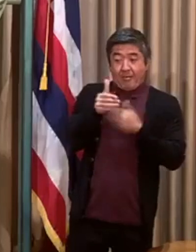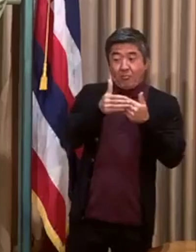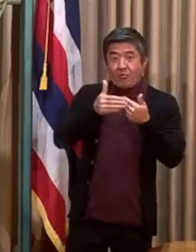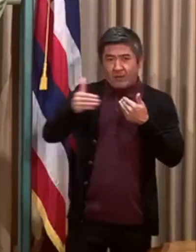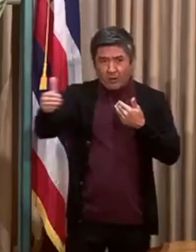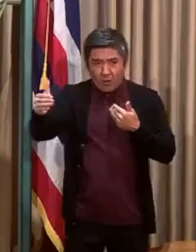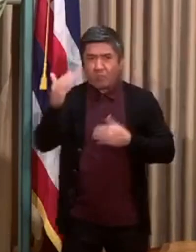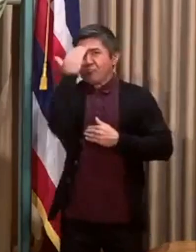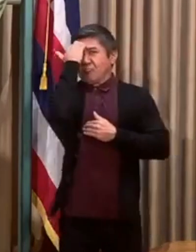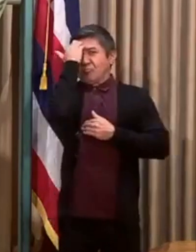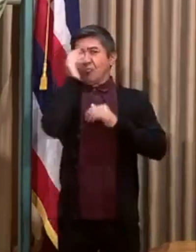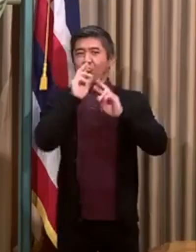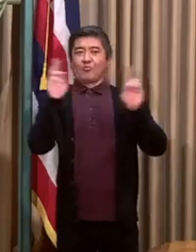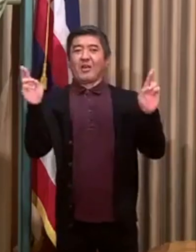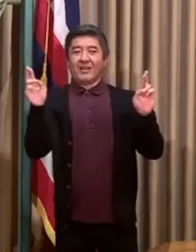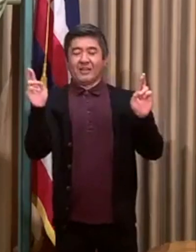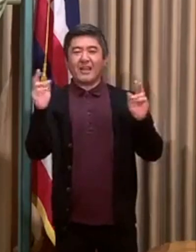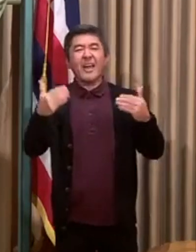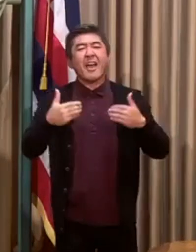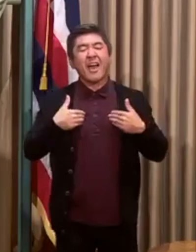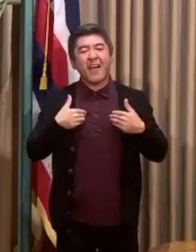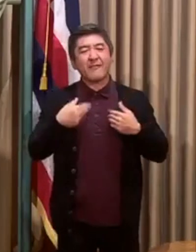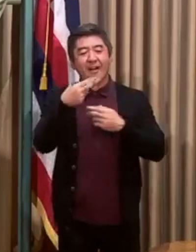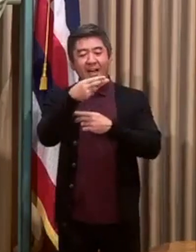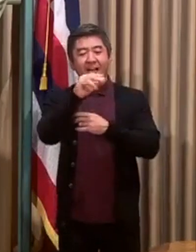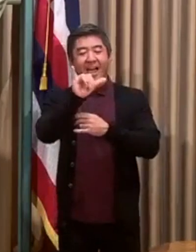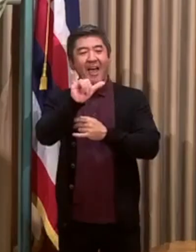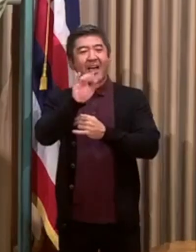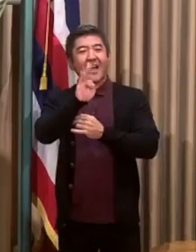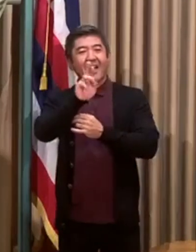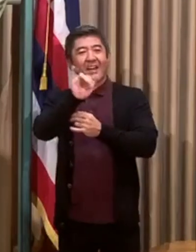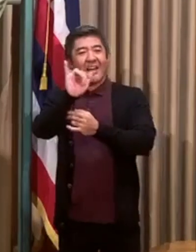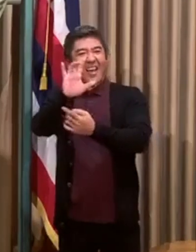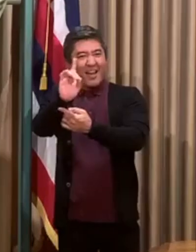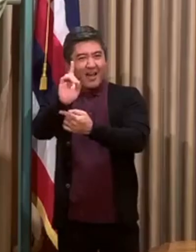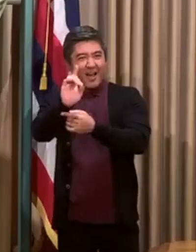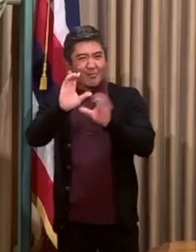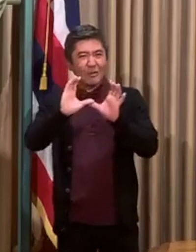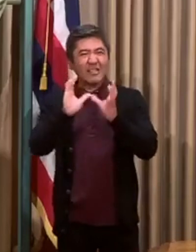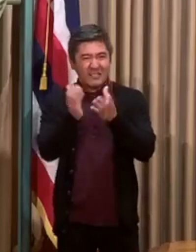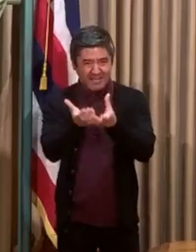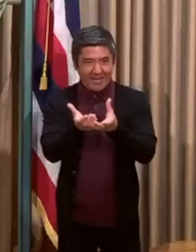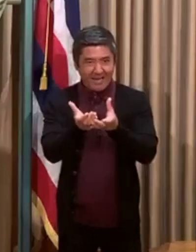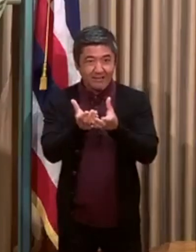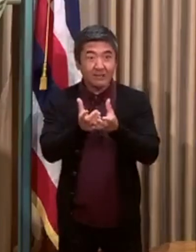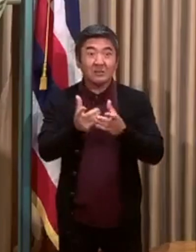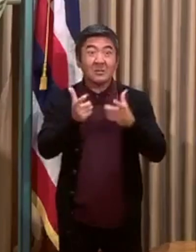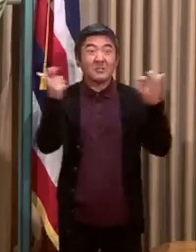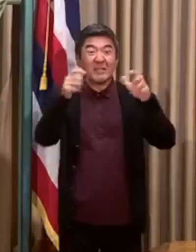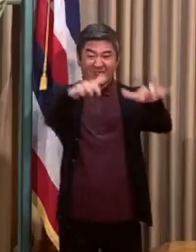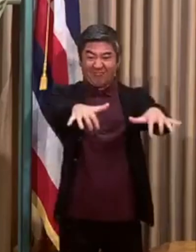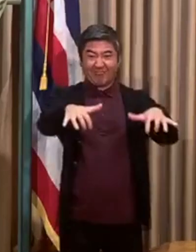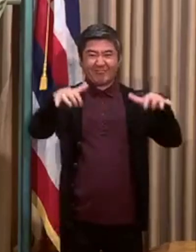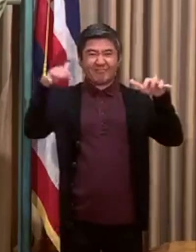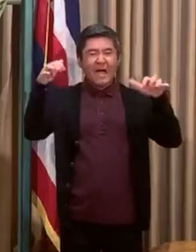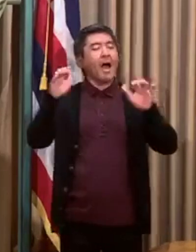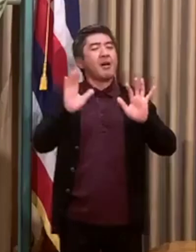We will have a number of hybrid classes, particularly some of our large lectures. The lecture content will be moved online,